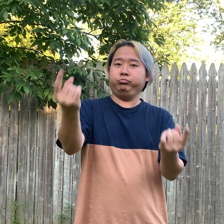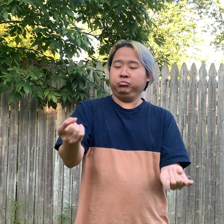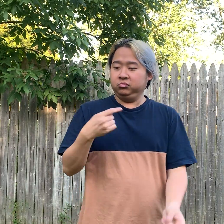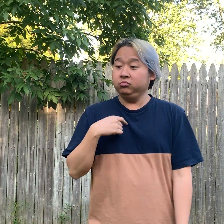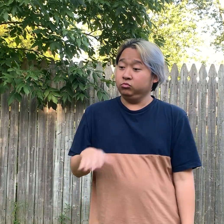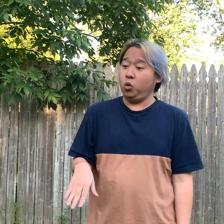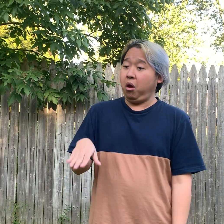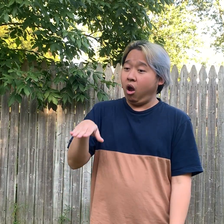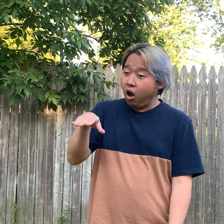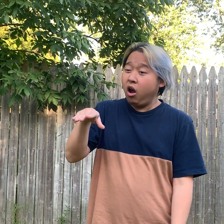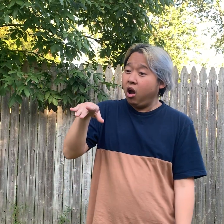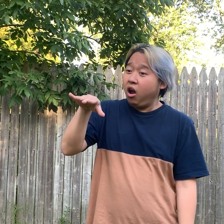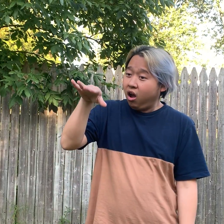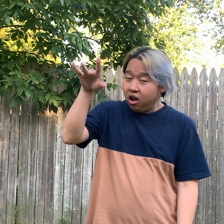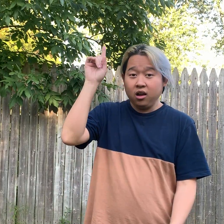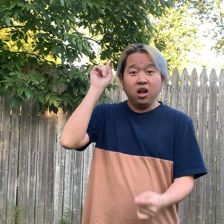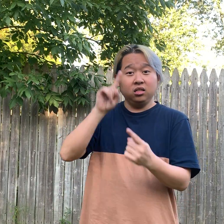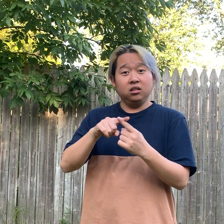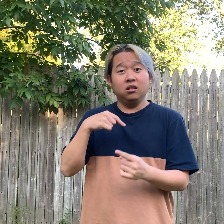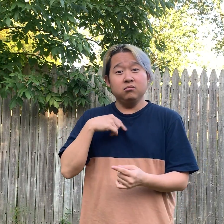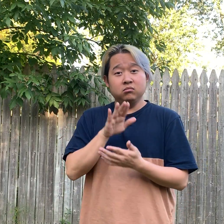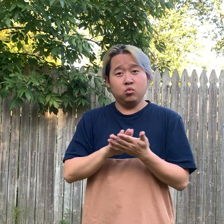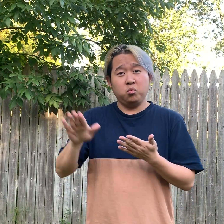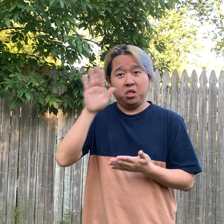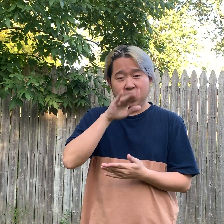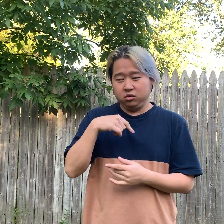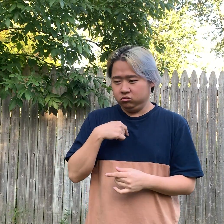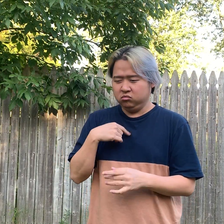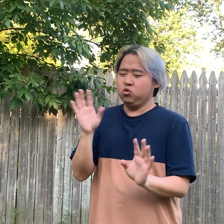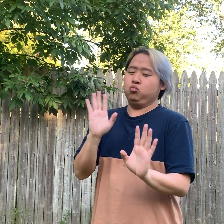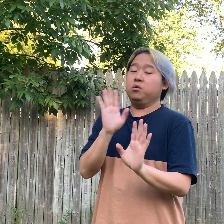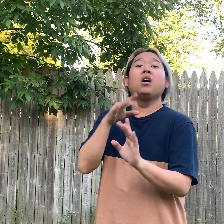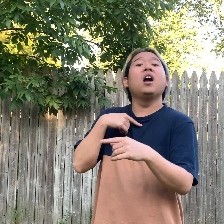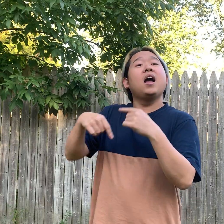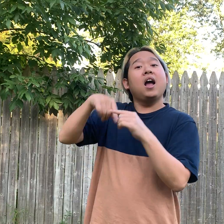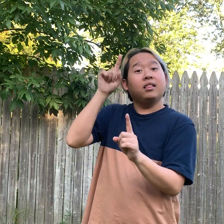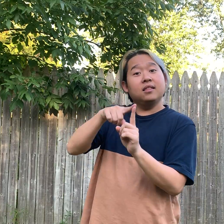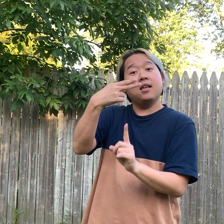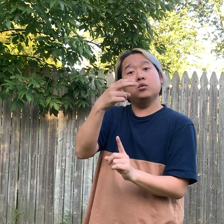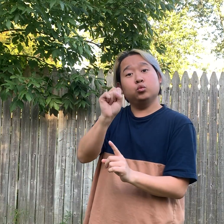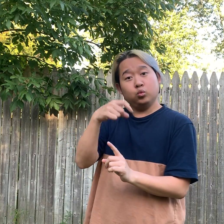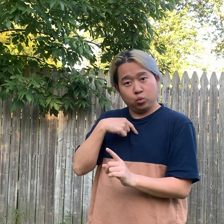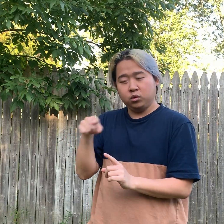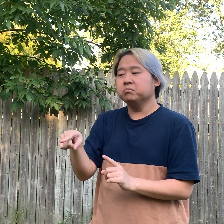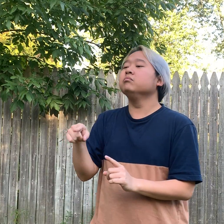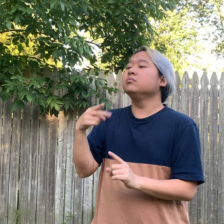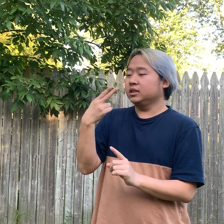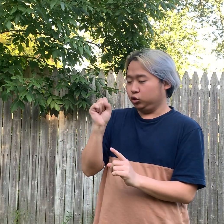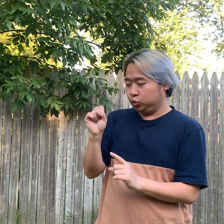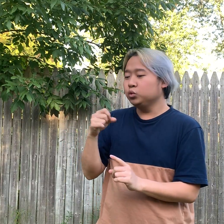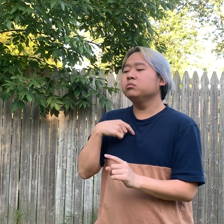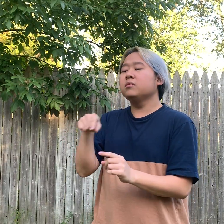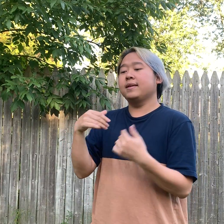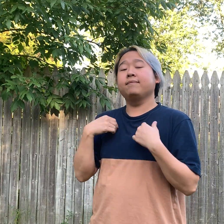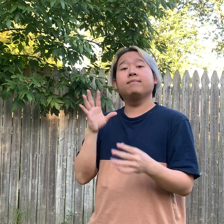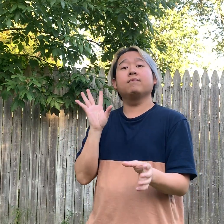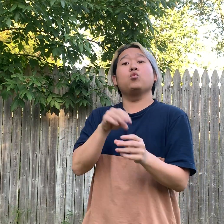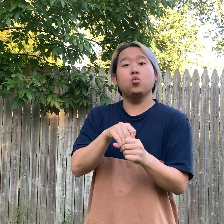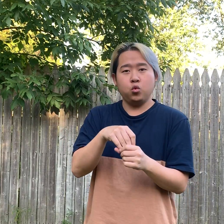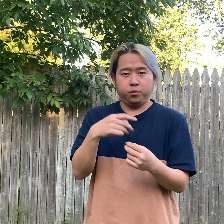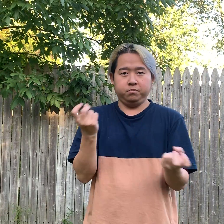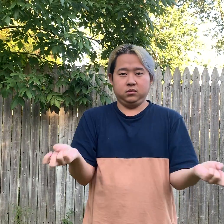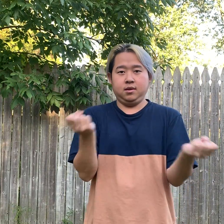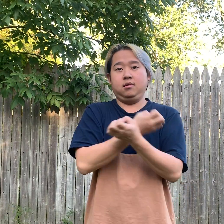Once I got to high school, I decided to participate